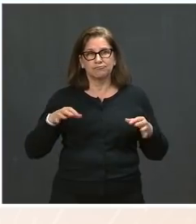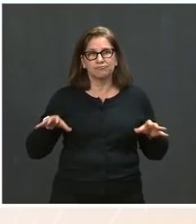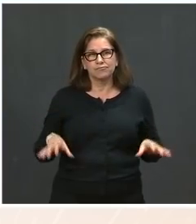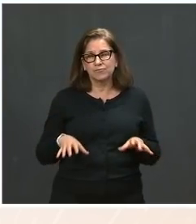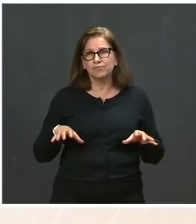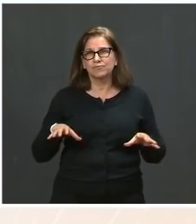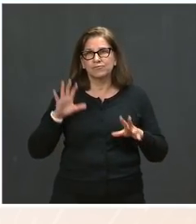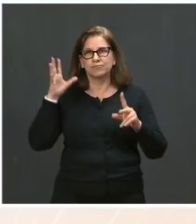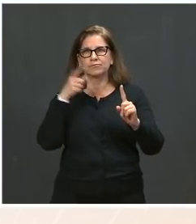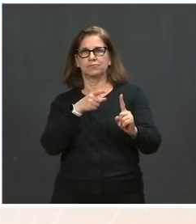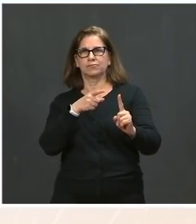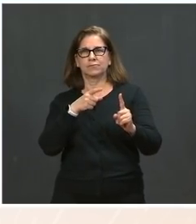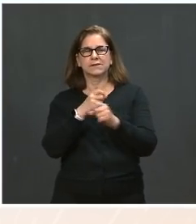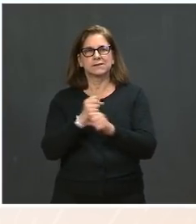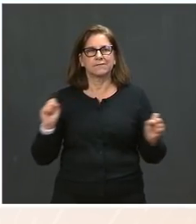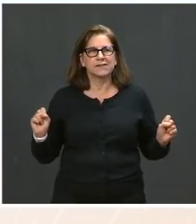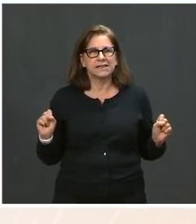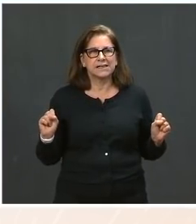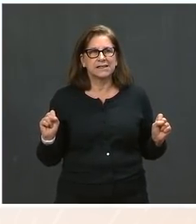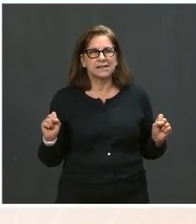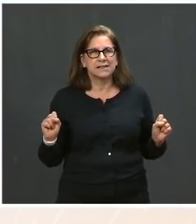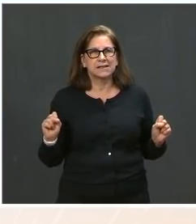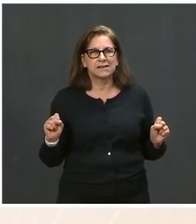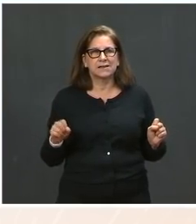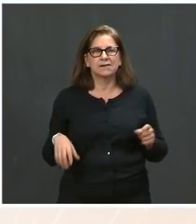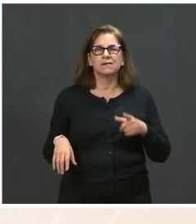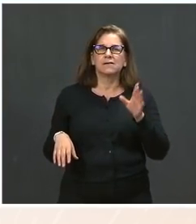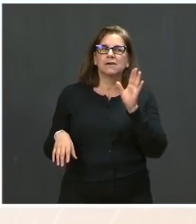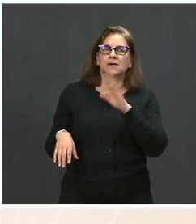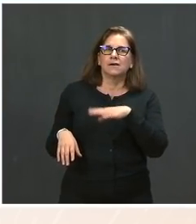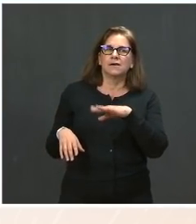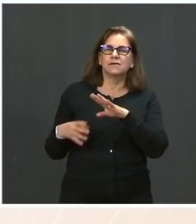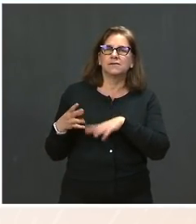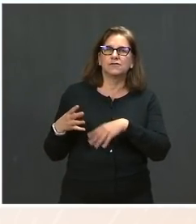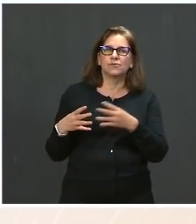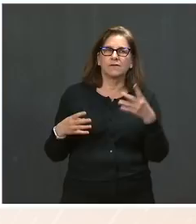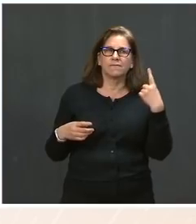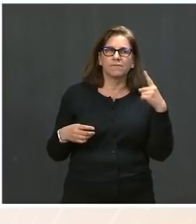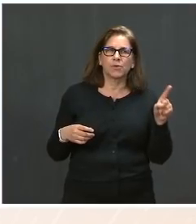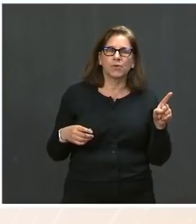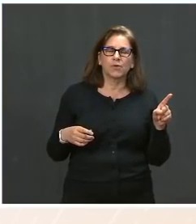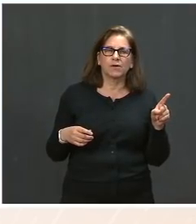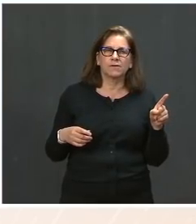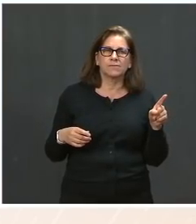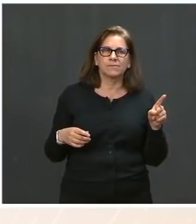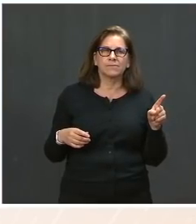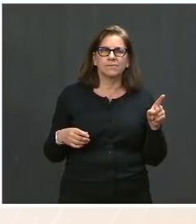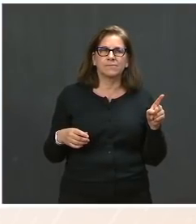in terms of the scheduling of fentanyl as Schedule I. I know it's a difficult issue with a lot of moving parts,